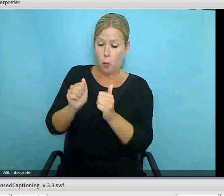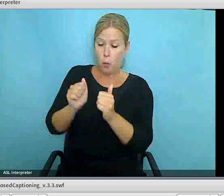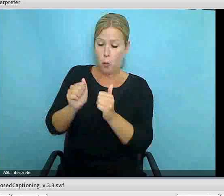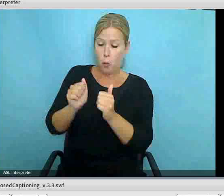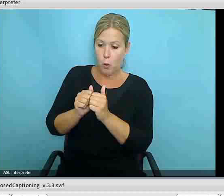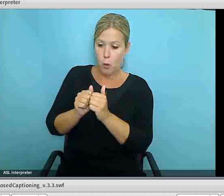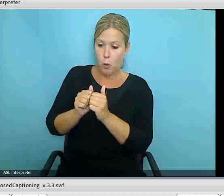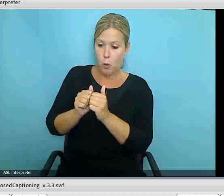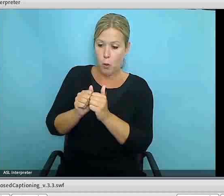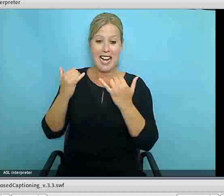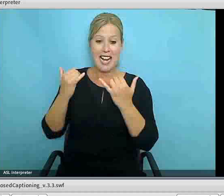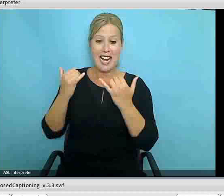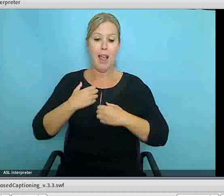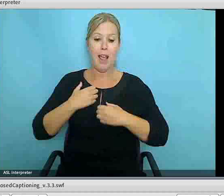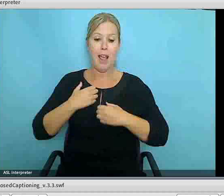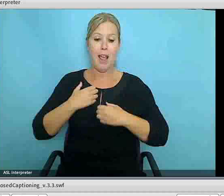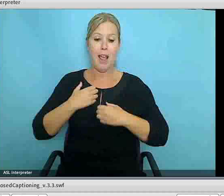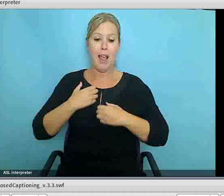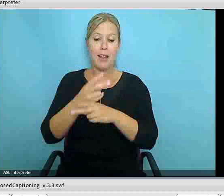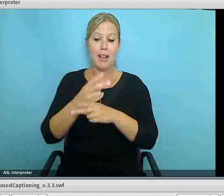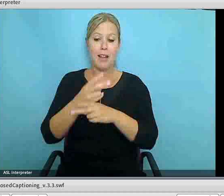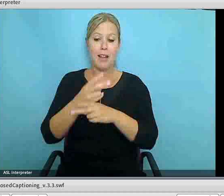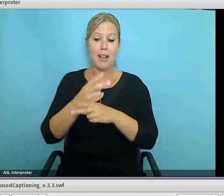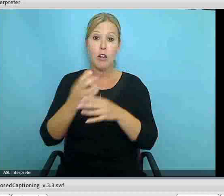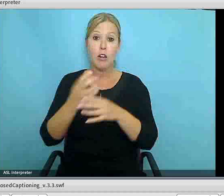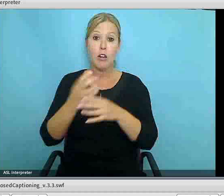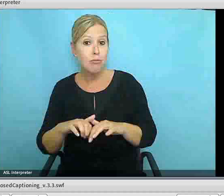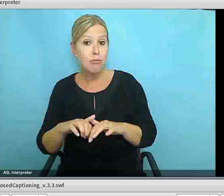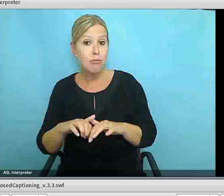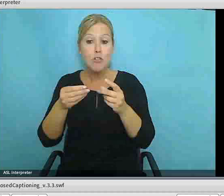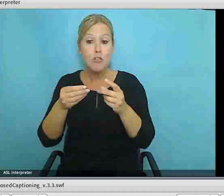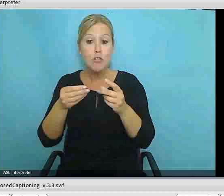If they are in that situation -- and sort of really by our focus groups we held early